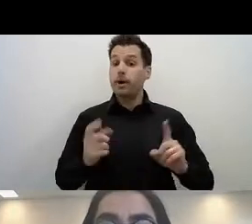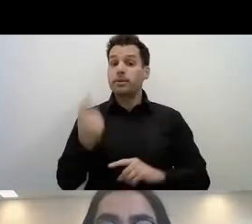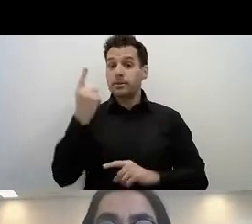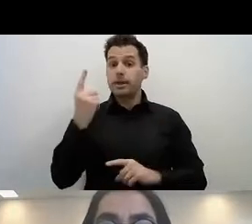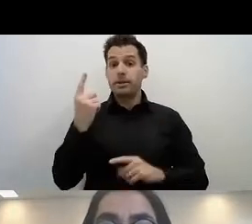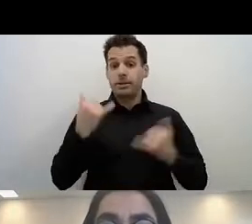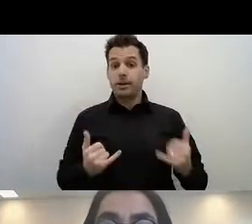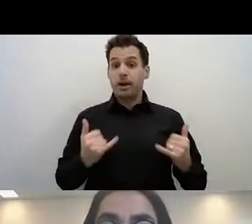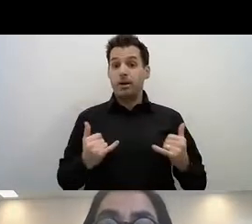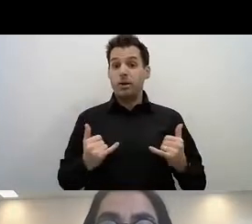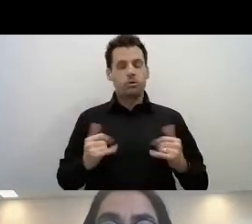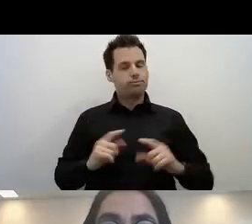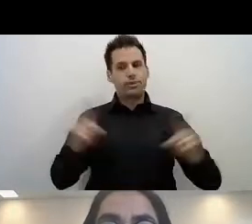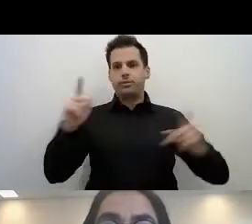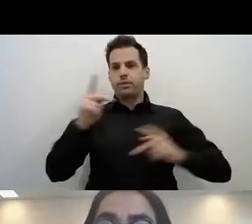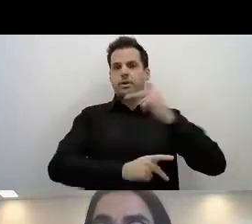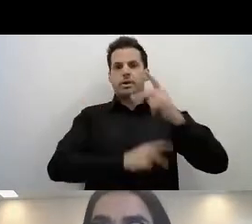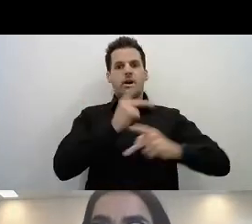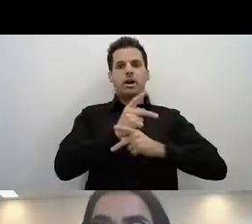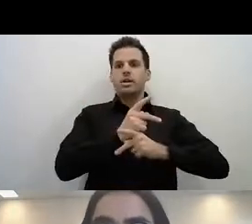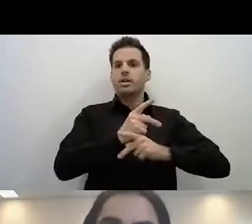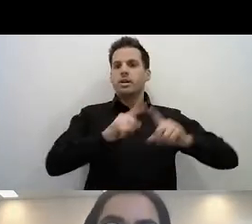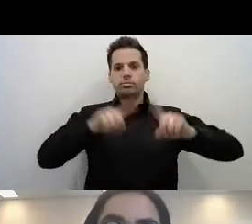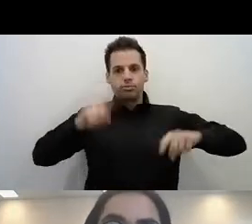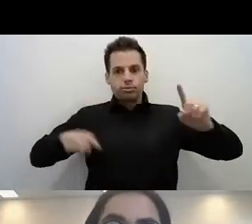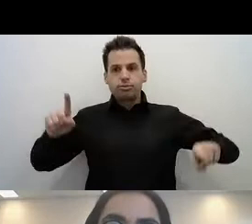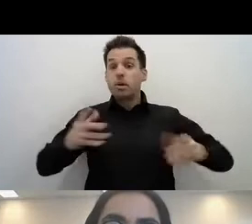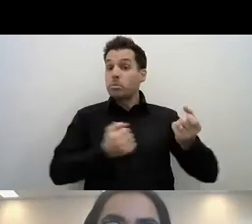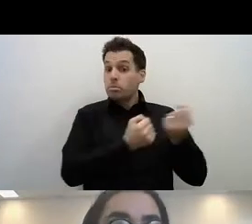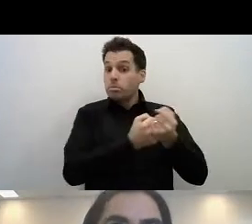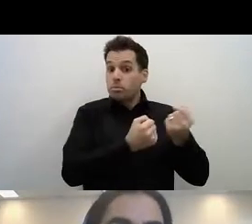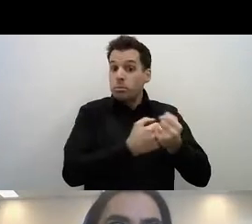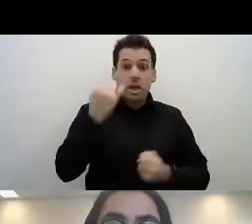and service animals may also support mental health conditions for example uh post-traumatic stress